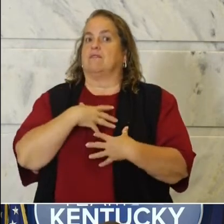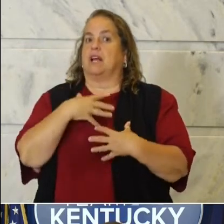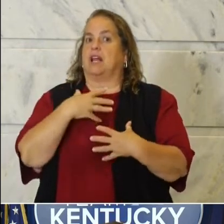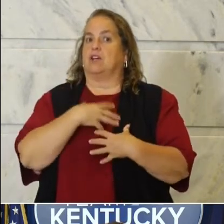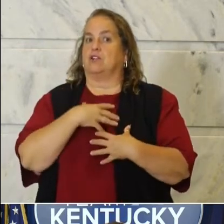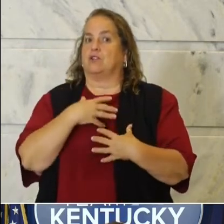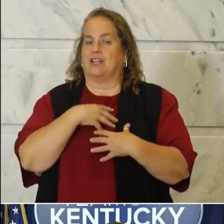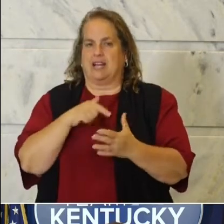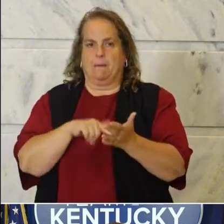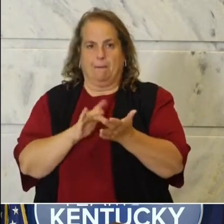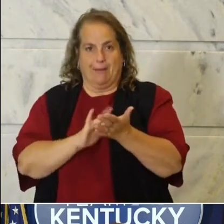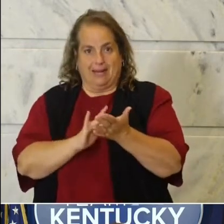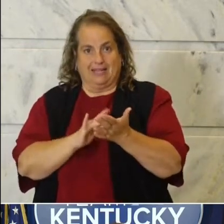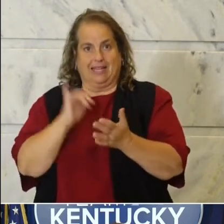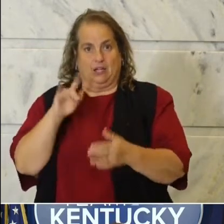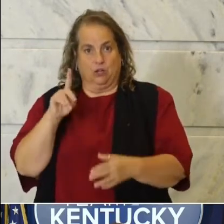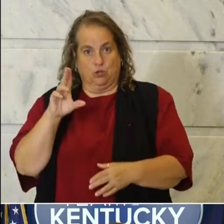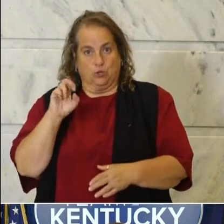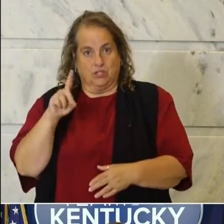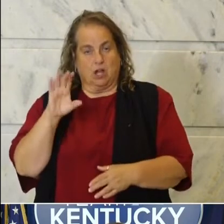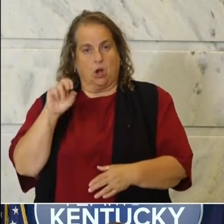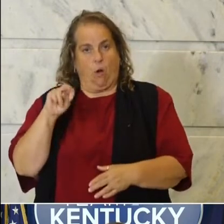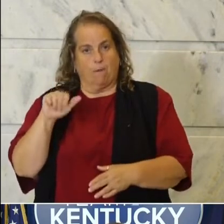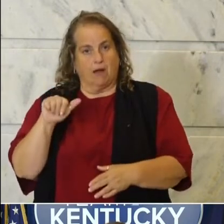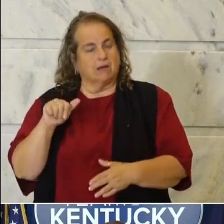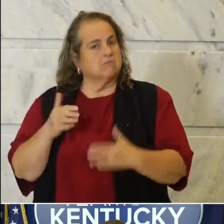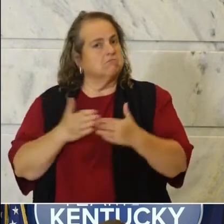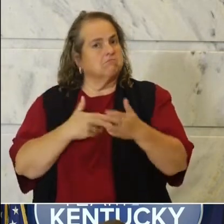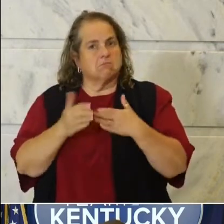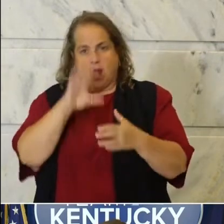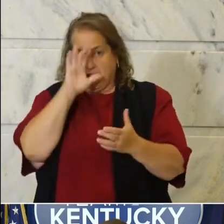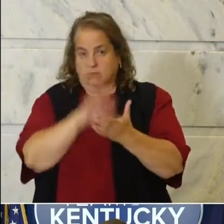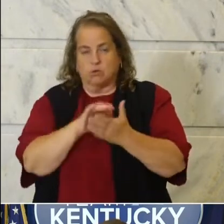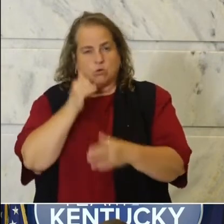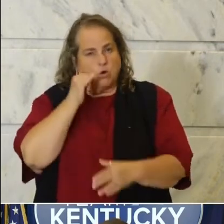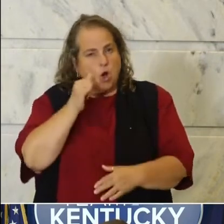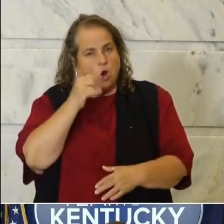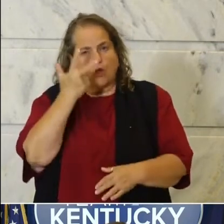coma. Despite this, her husband called three times a day so she could hear his